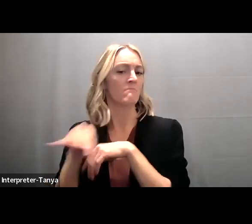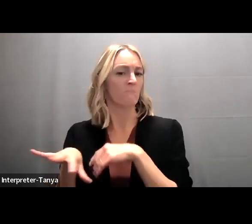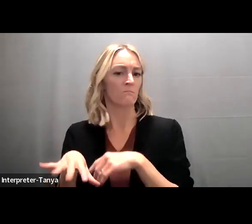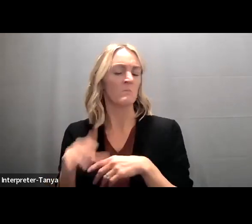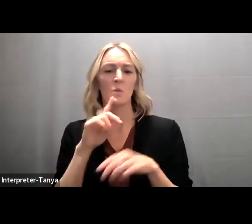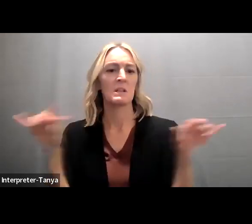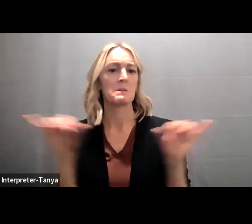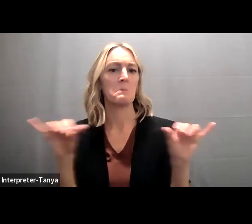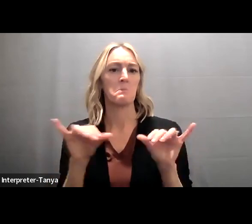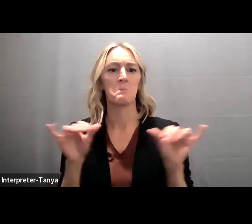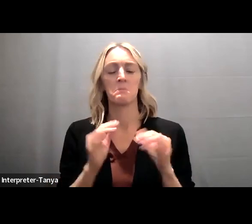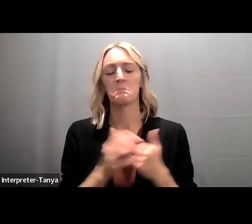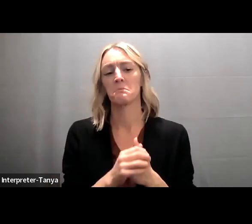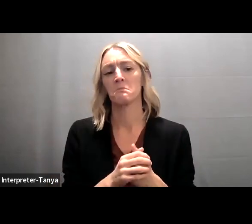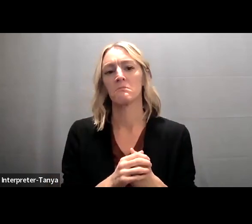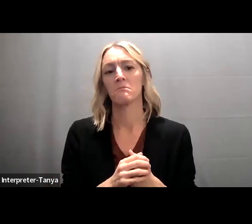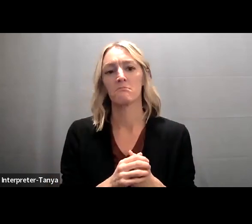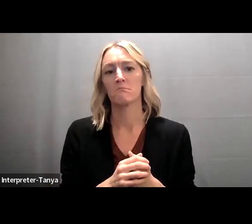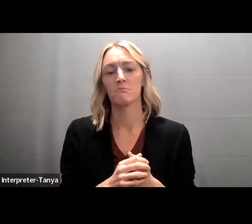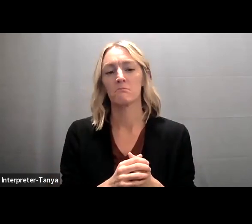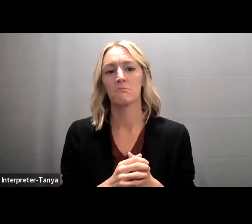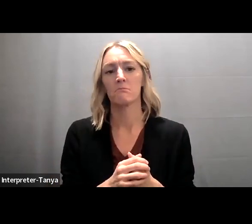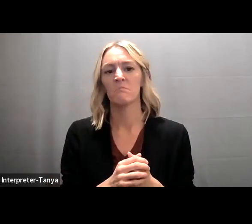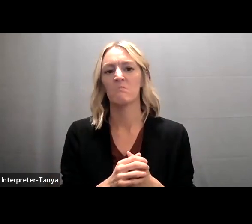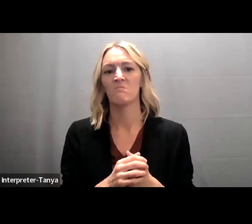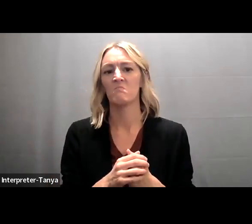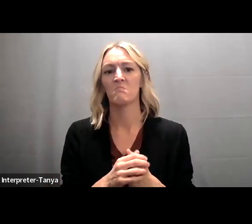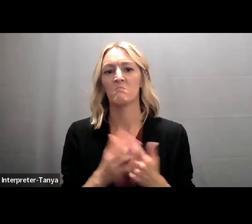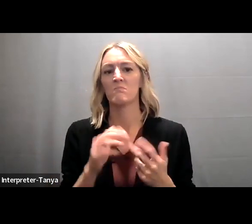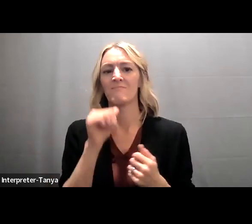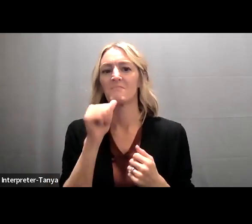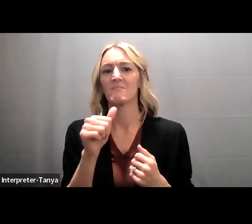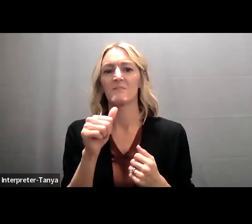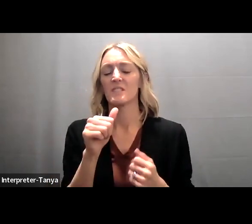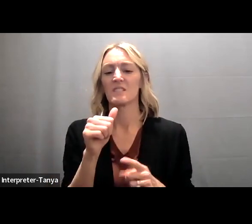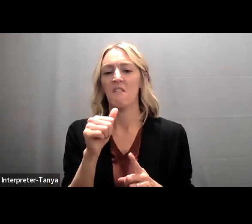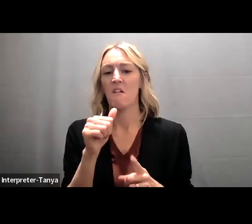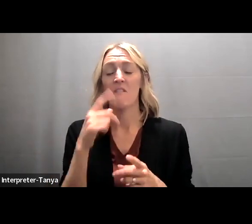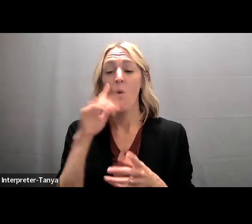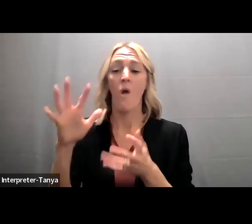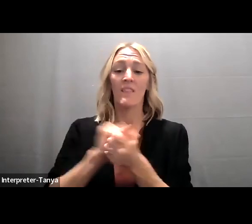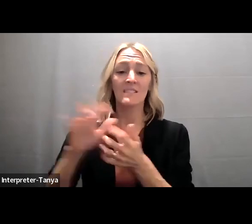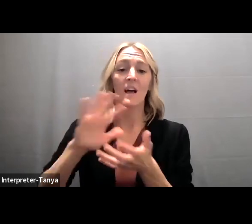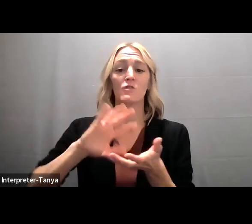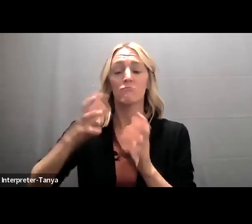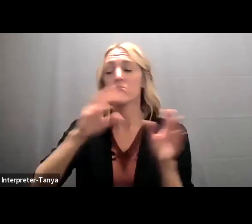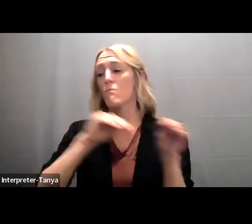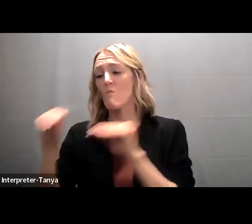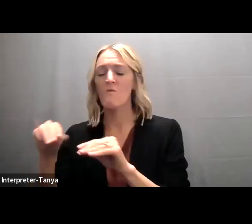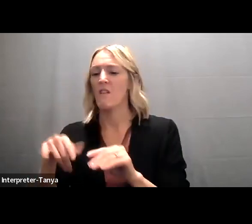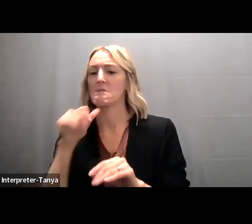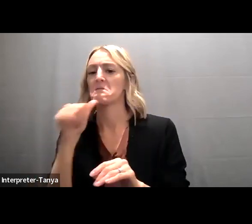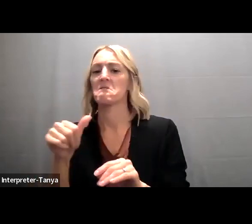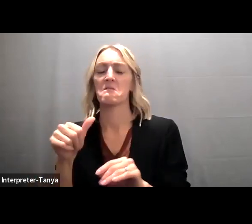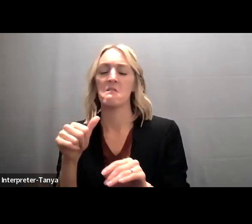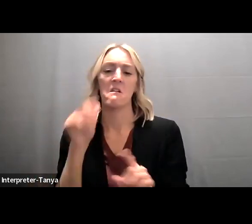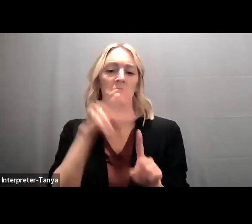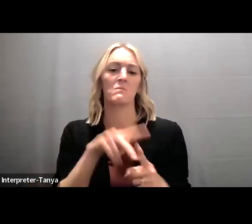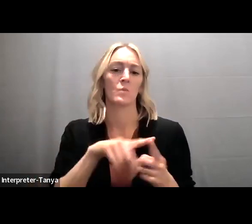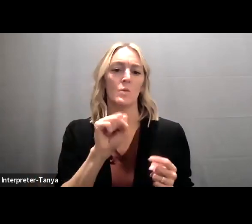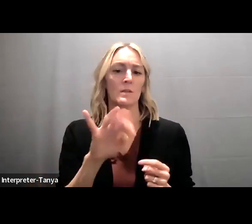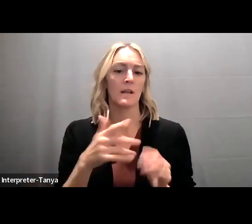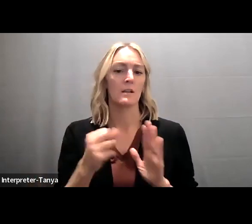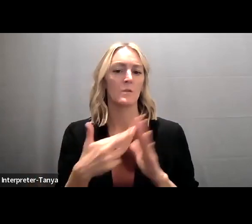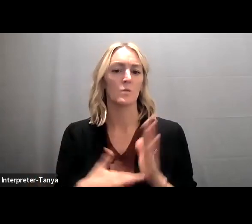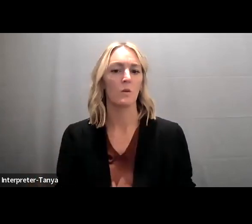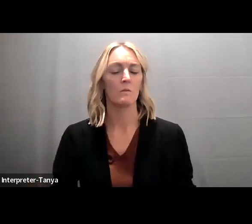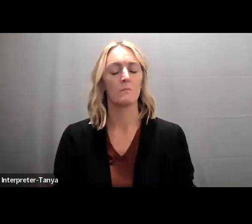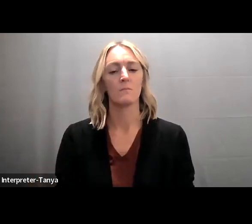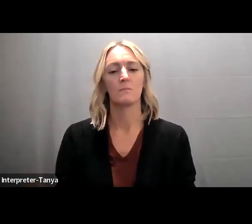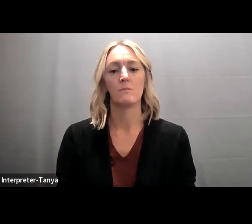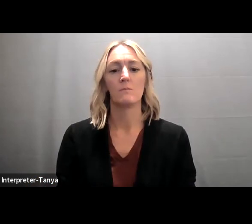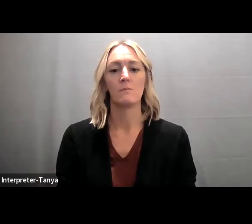It doesn't really relevant to the specifics of the settings rule.